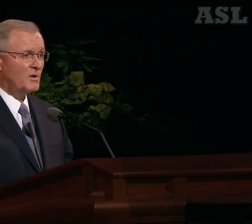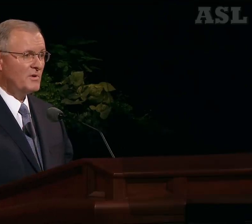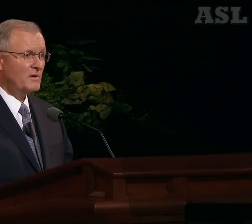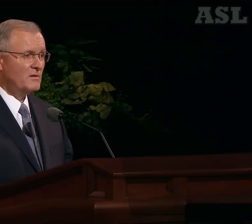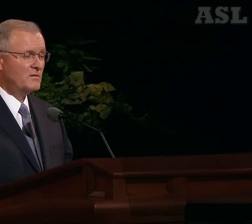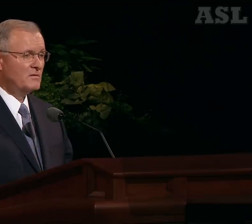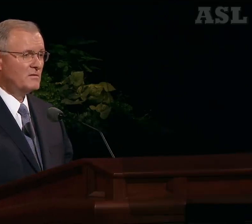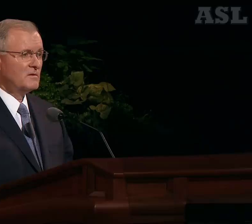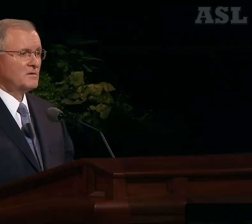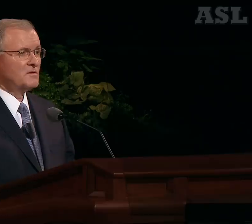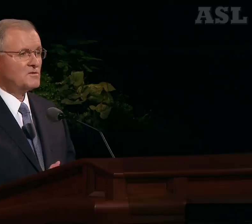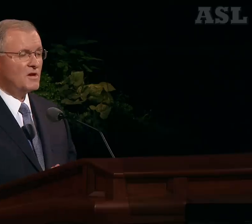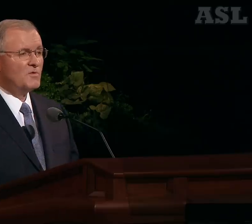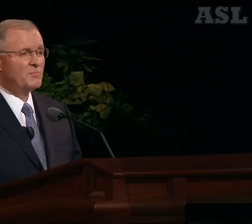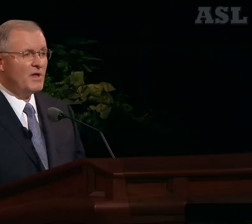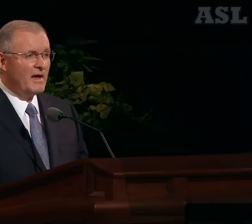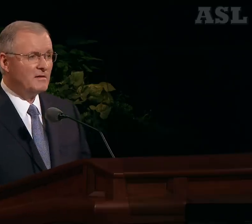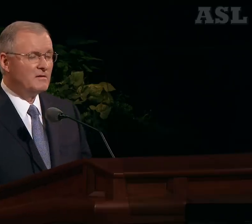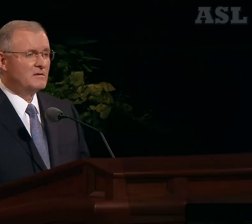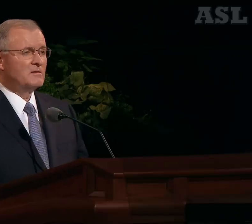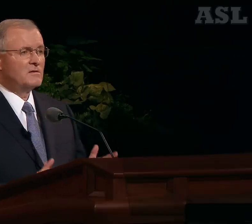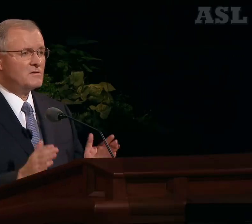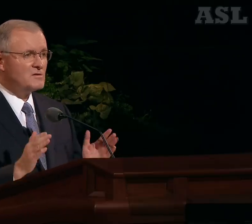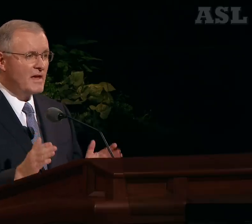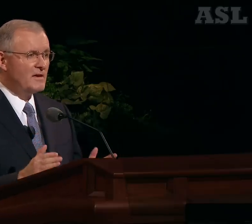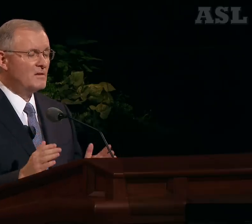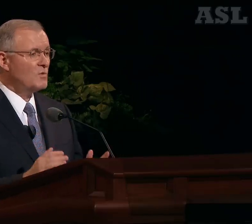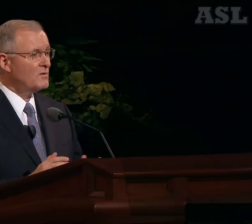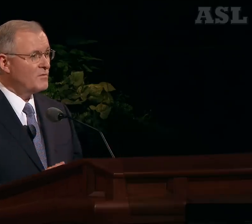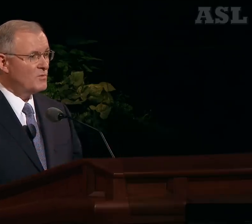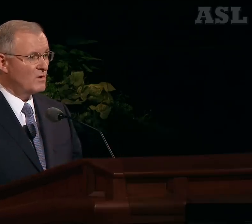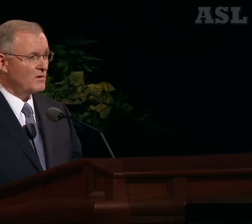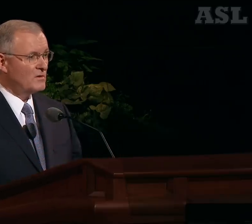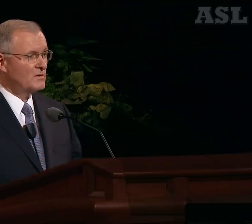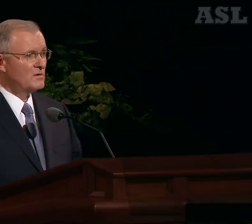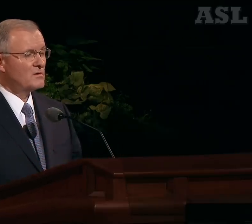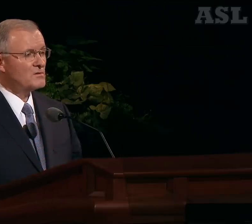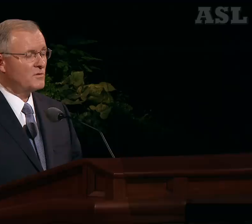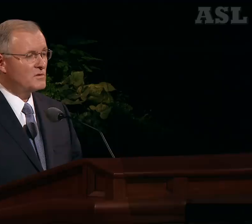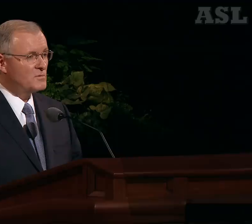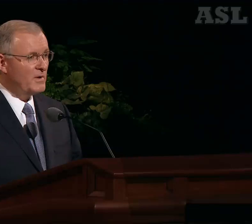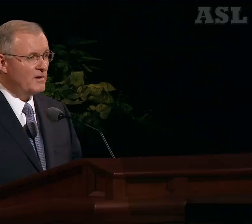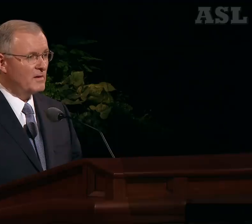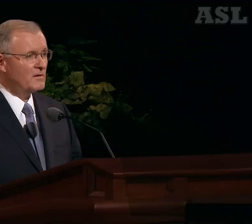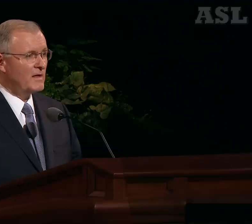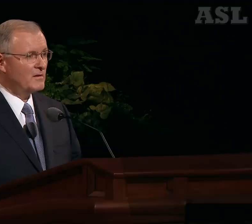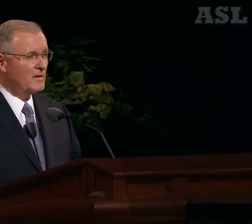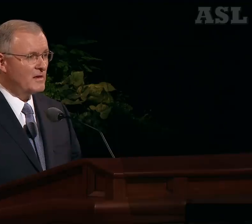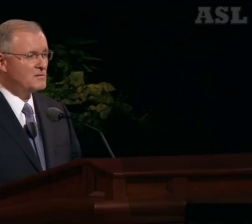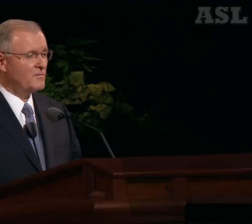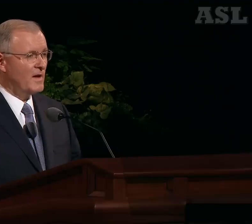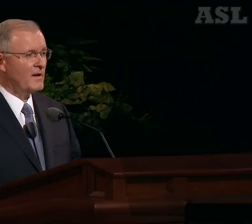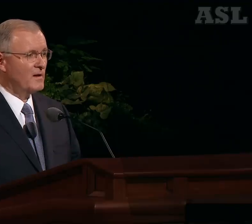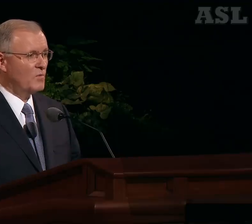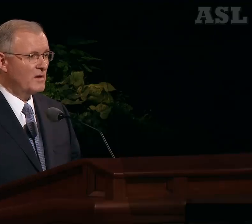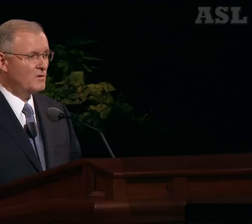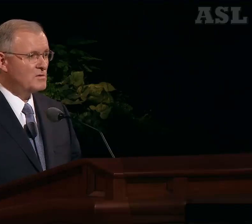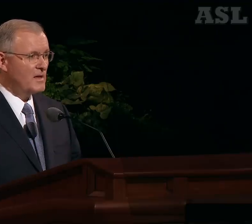KNOWING IT WOULD BE INTERPRETED.